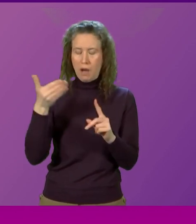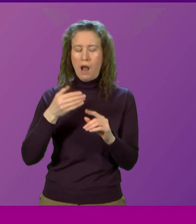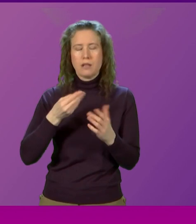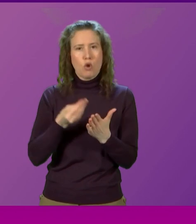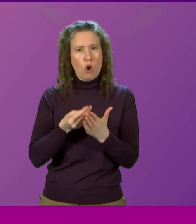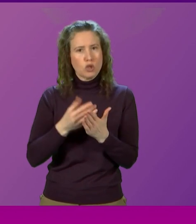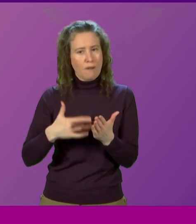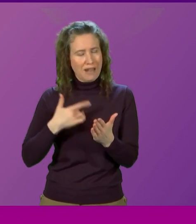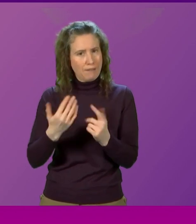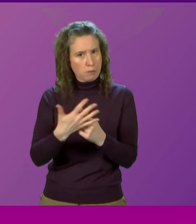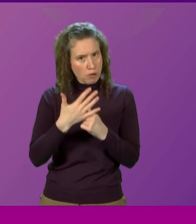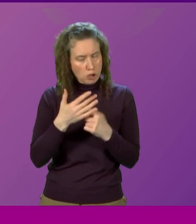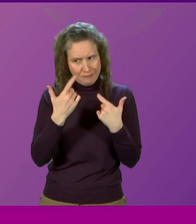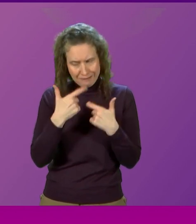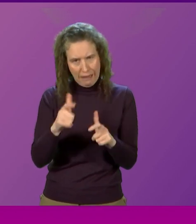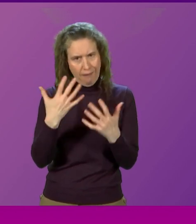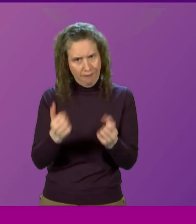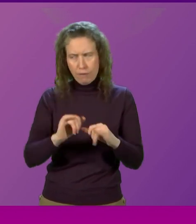pressures, which remain intense and acute.